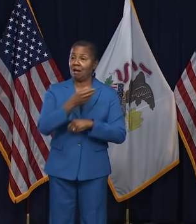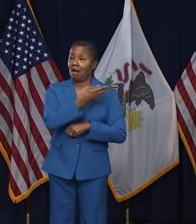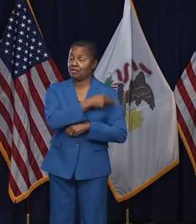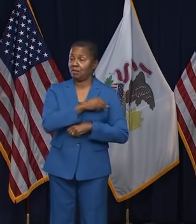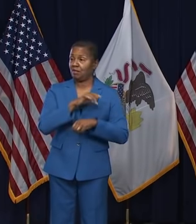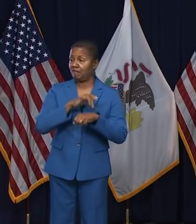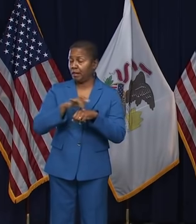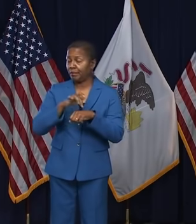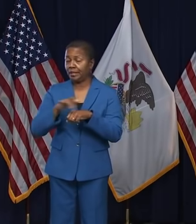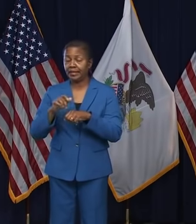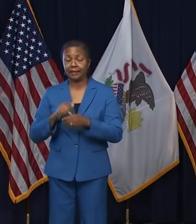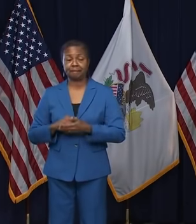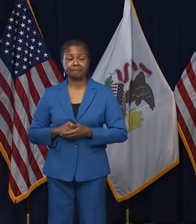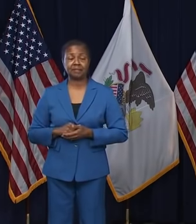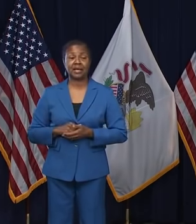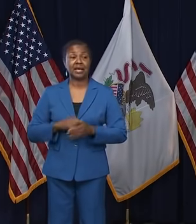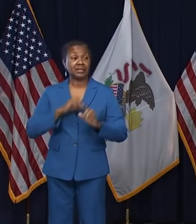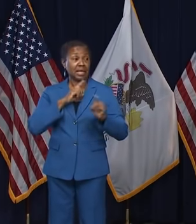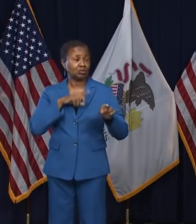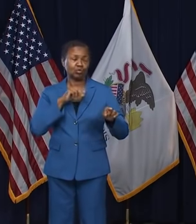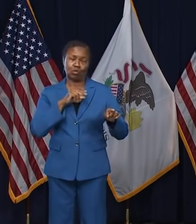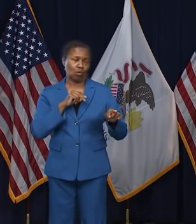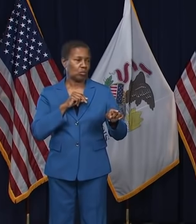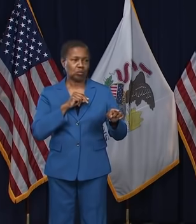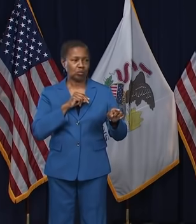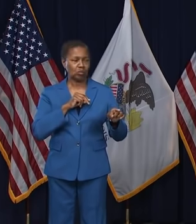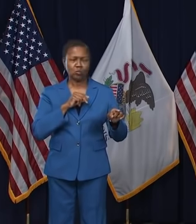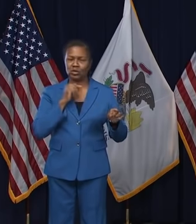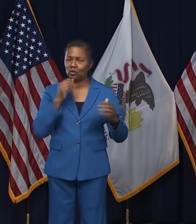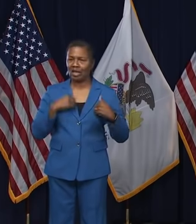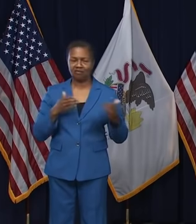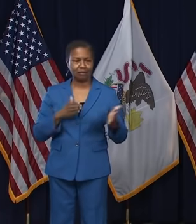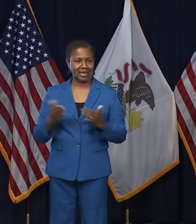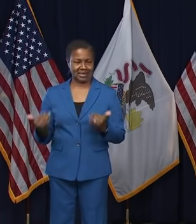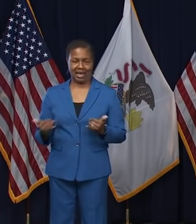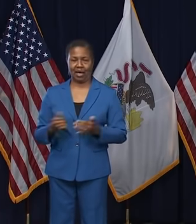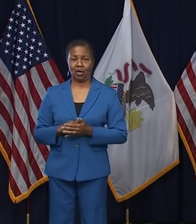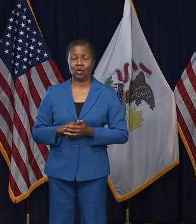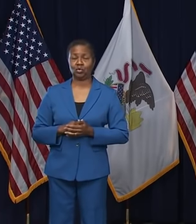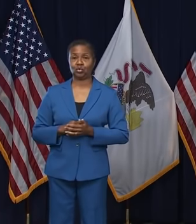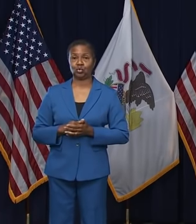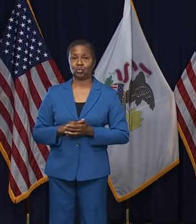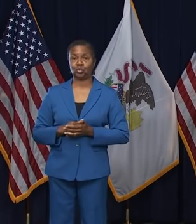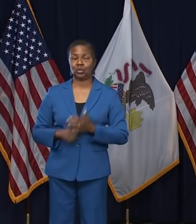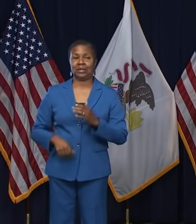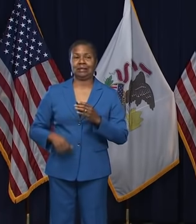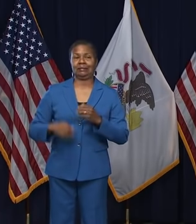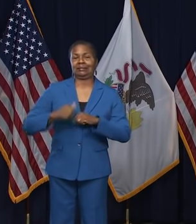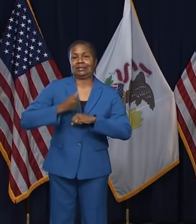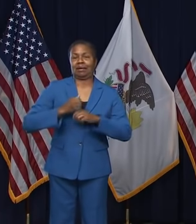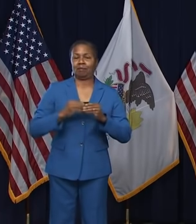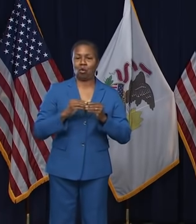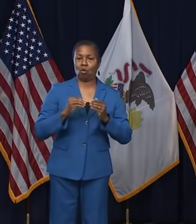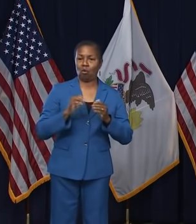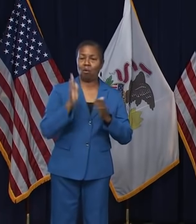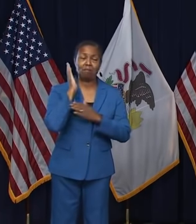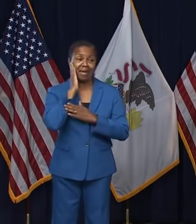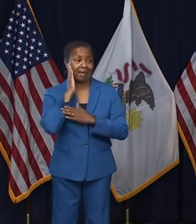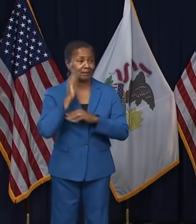nineteen or maintaining our hospital- availability. So the